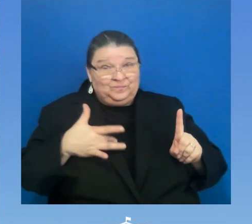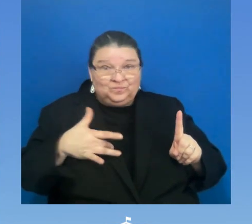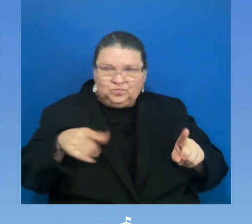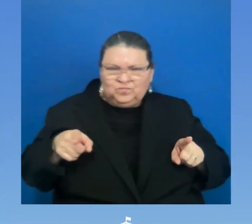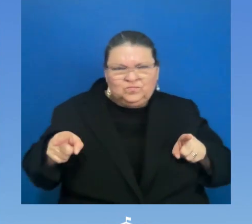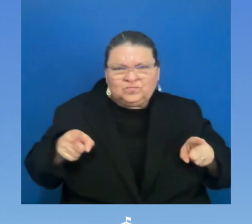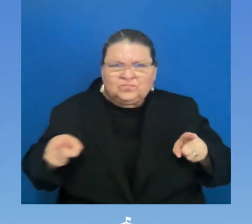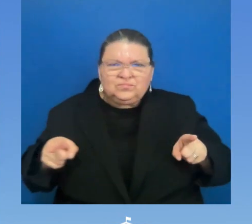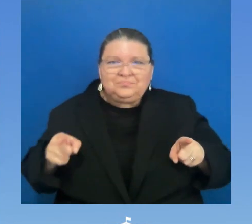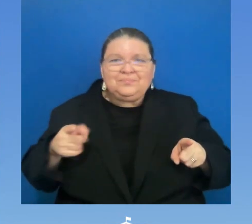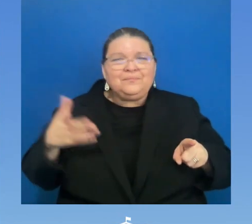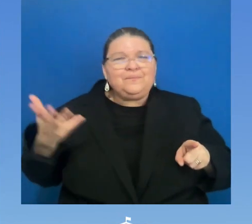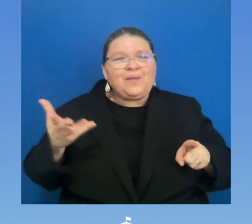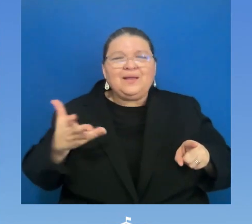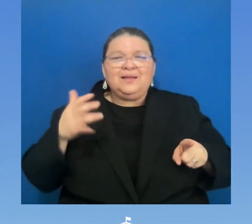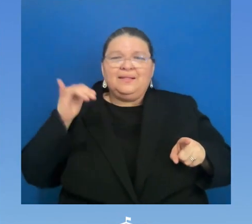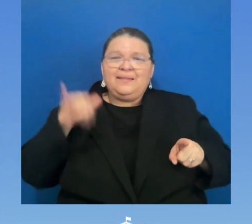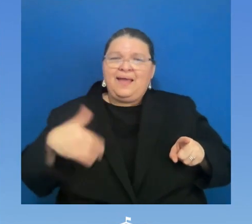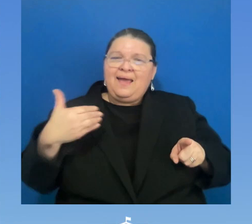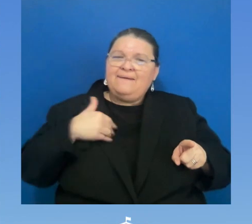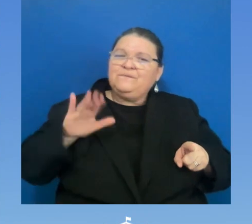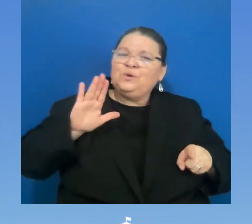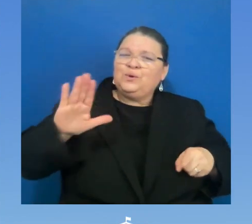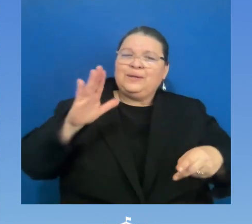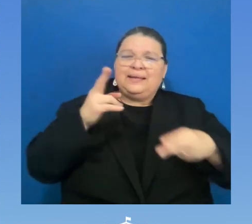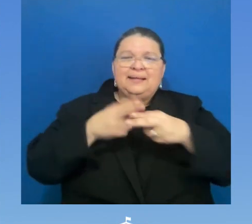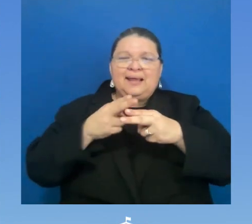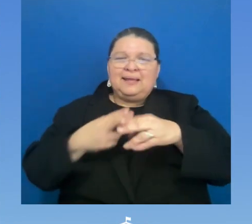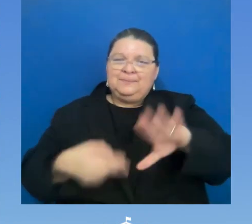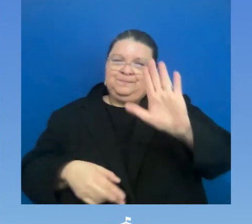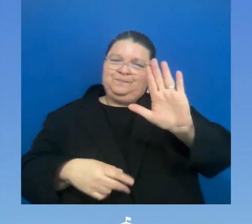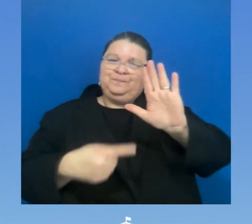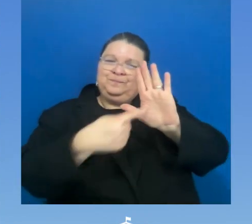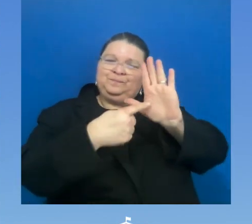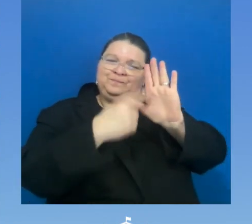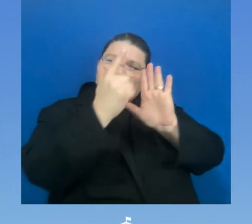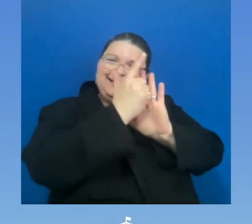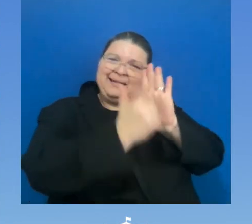there's all this extra effort in, you know, paying for lawyers and getting prepared